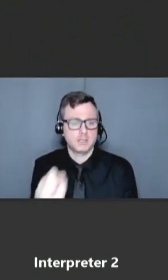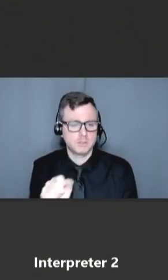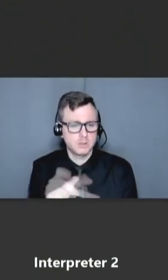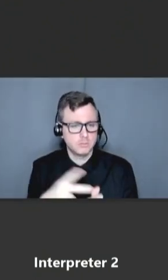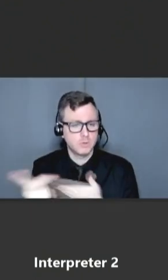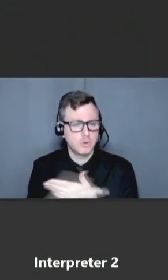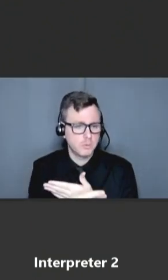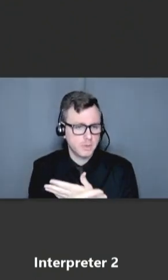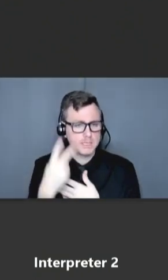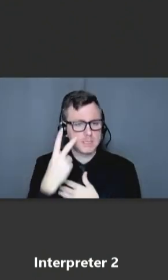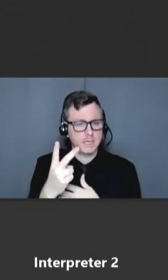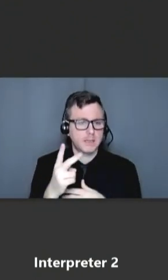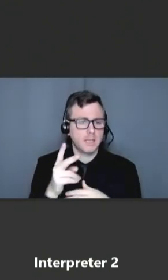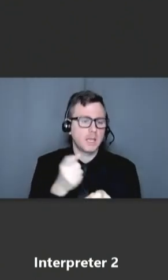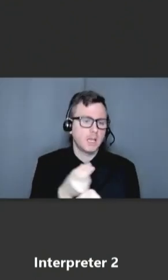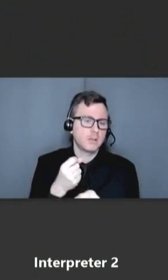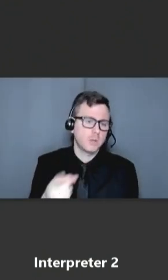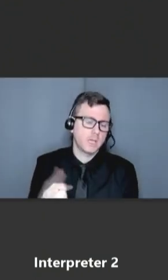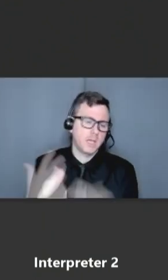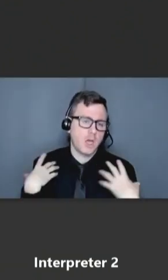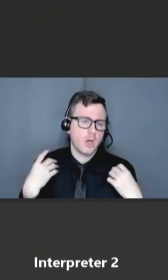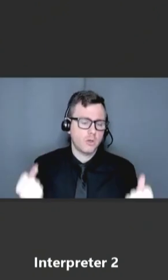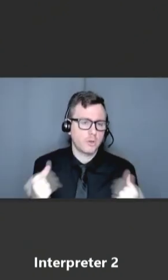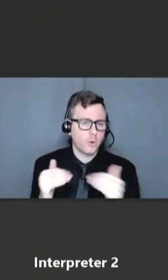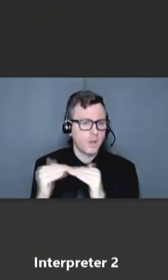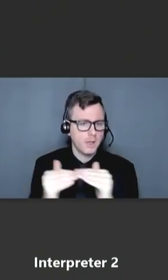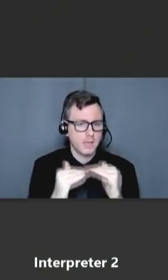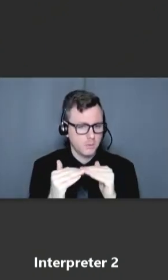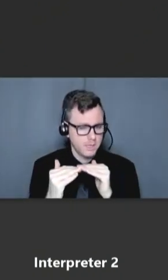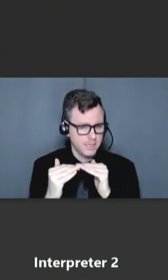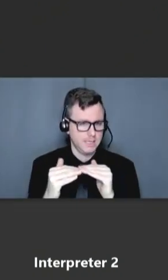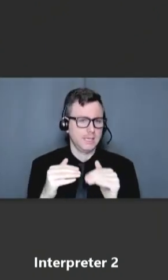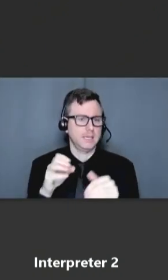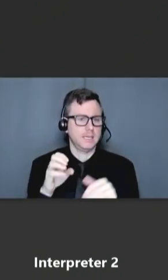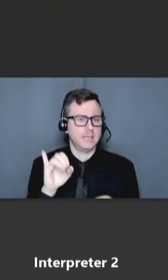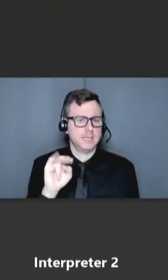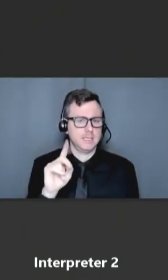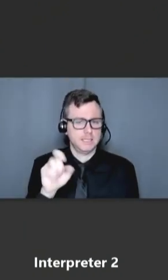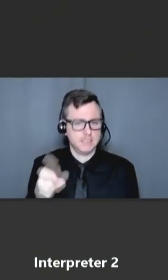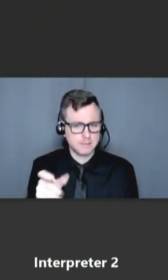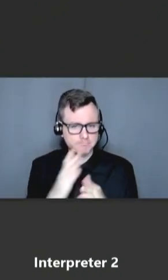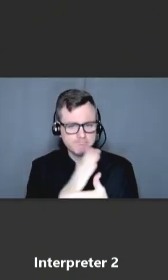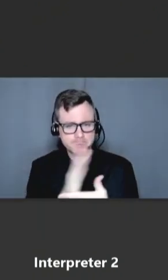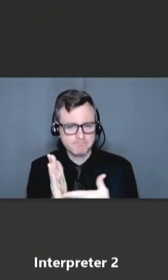annual LGBTQ healthcare equity, or equality index and other projects related to health and aging.